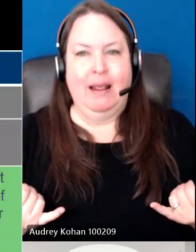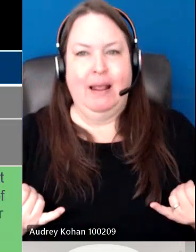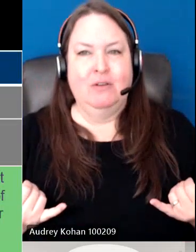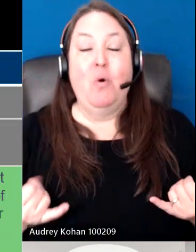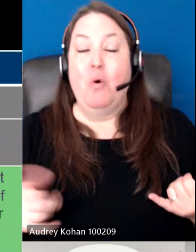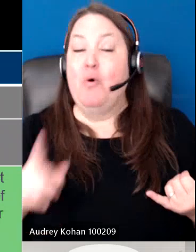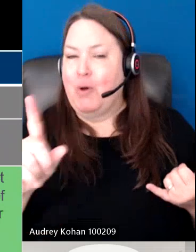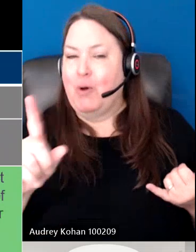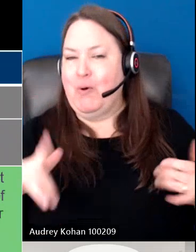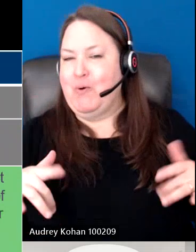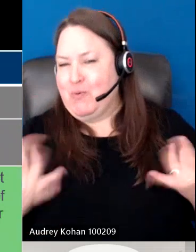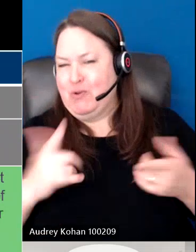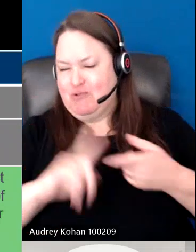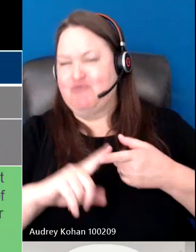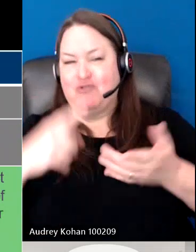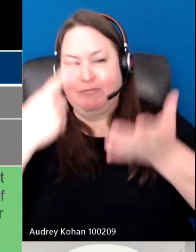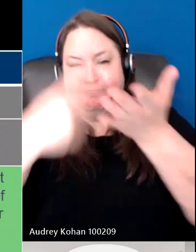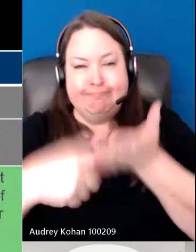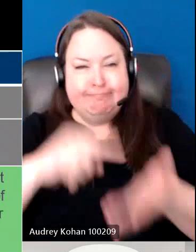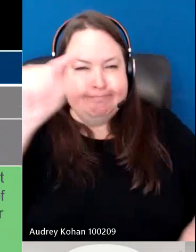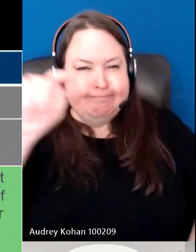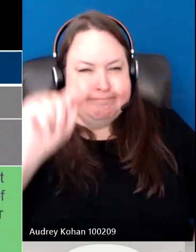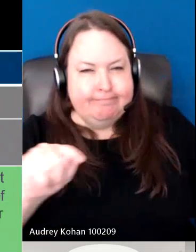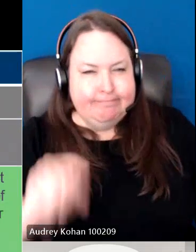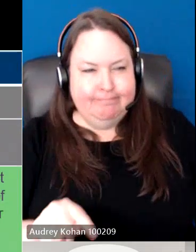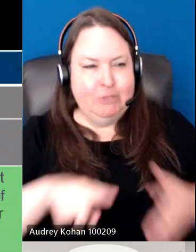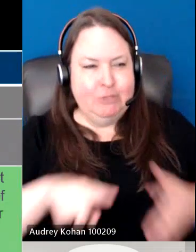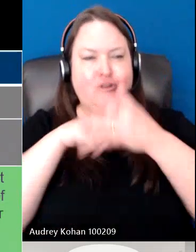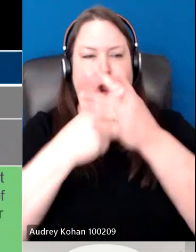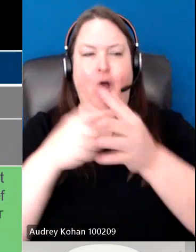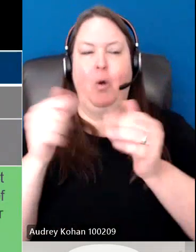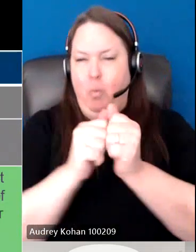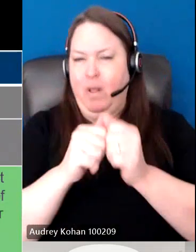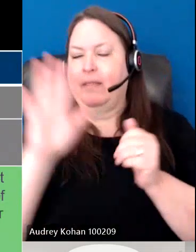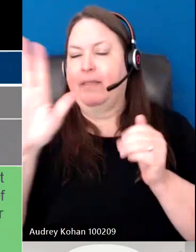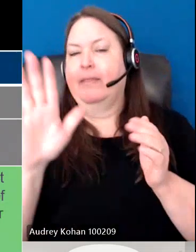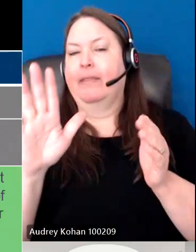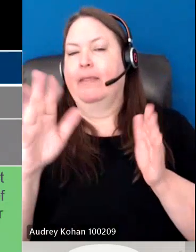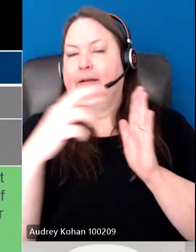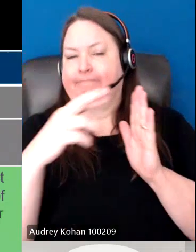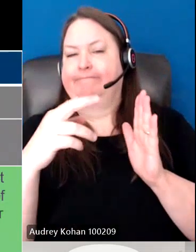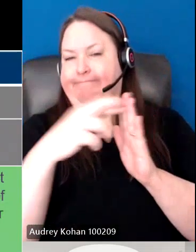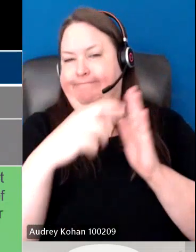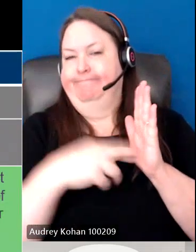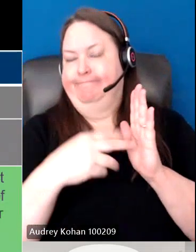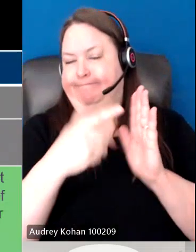to to hit each of these starting with uh the regulation uh that goes into effect in May around